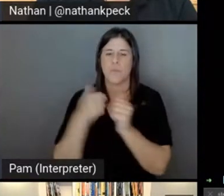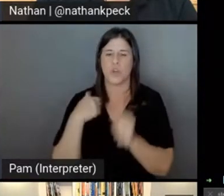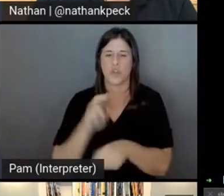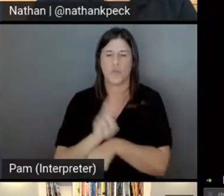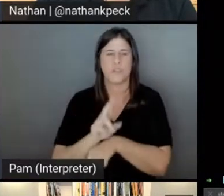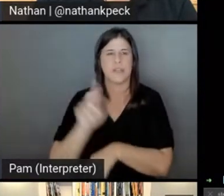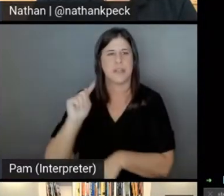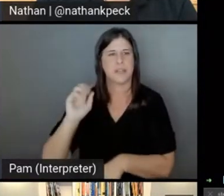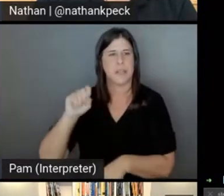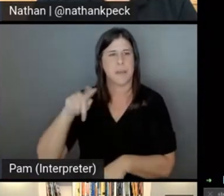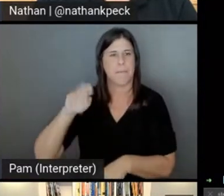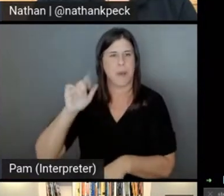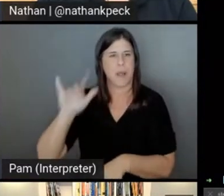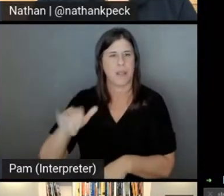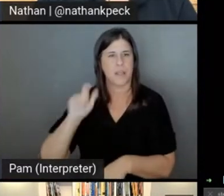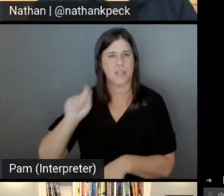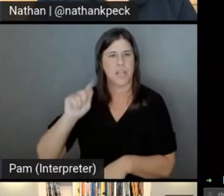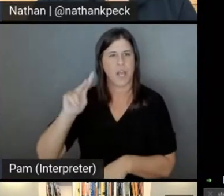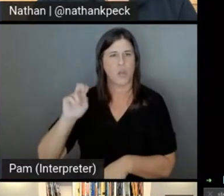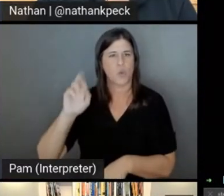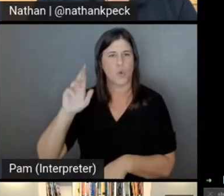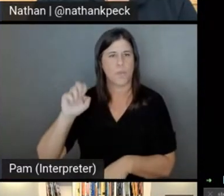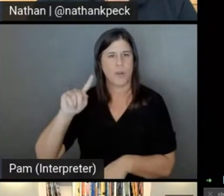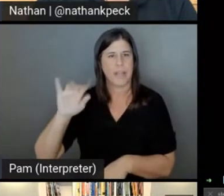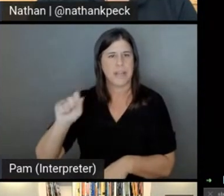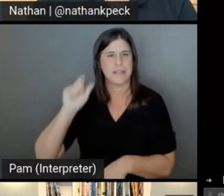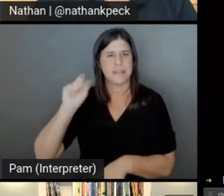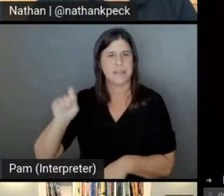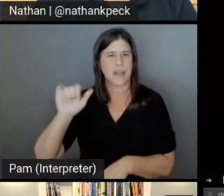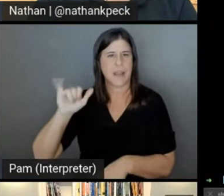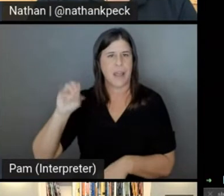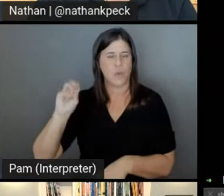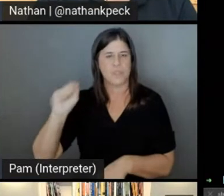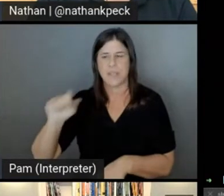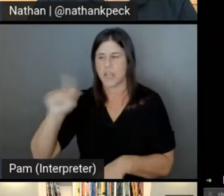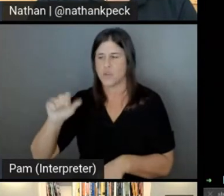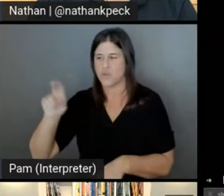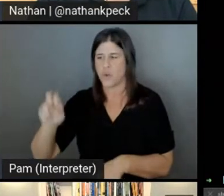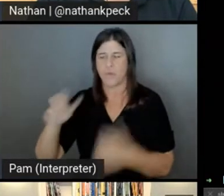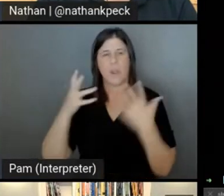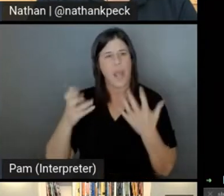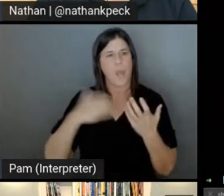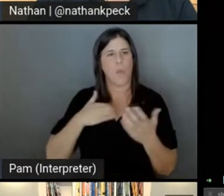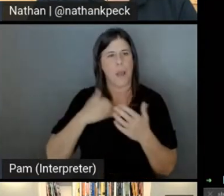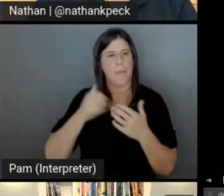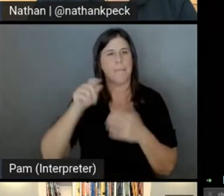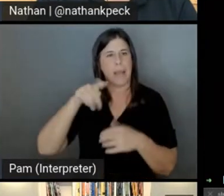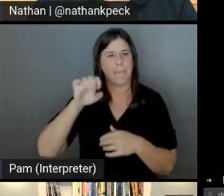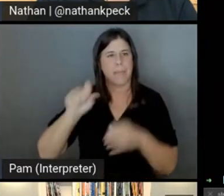topology.kubernetes.io/zone. So that means, I want my pods to be spread across availability zones